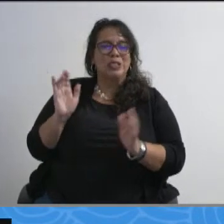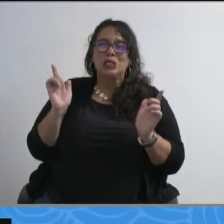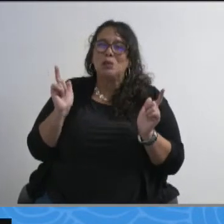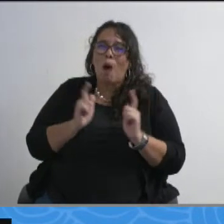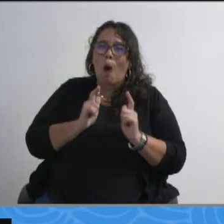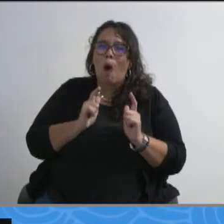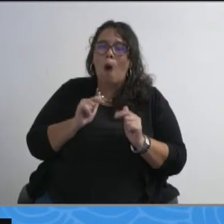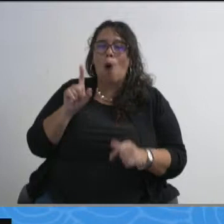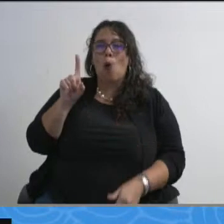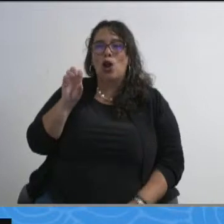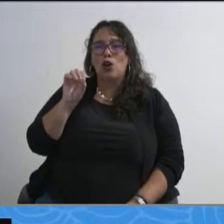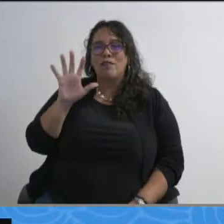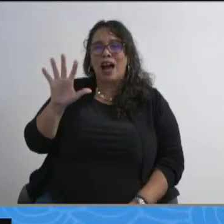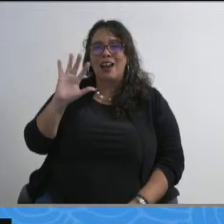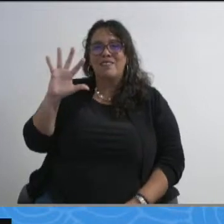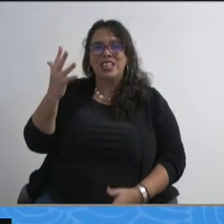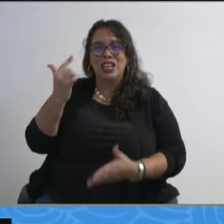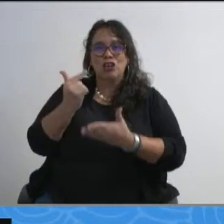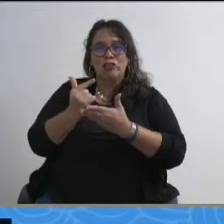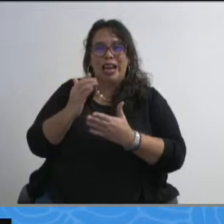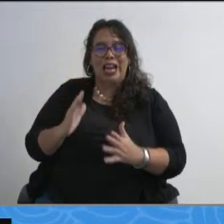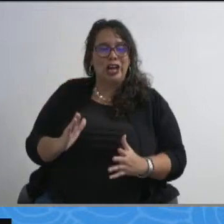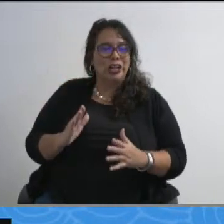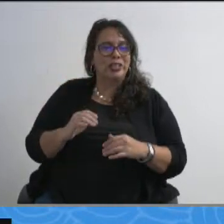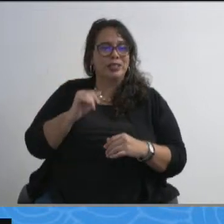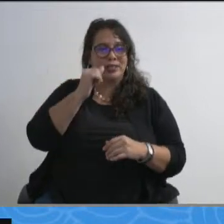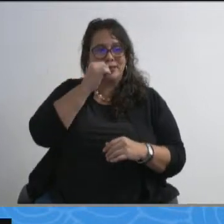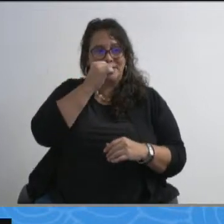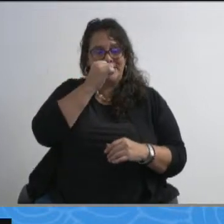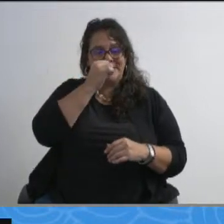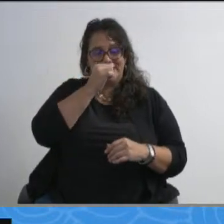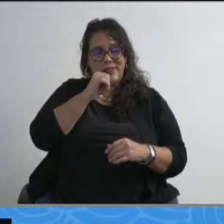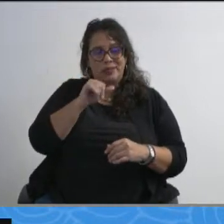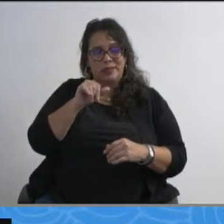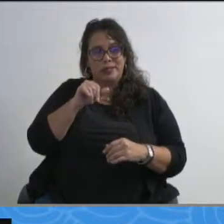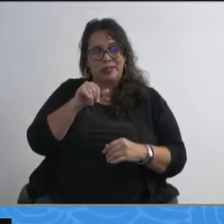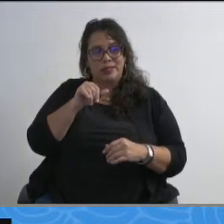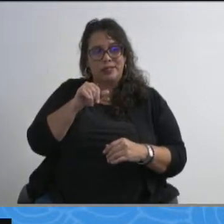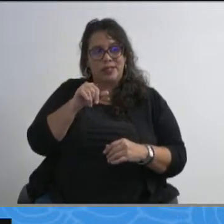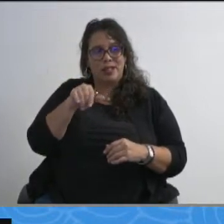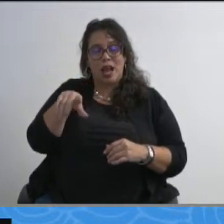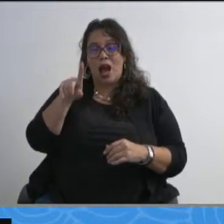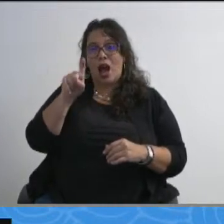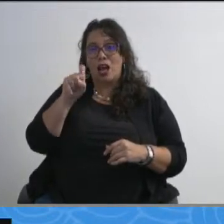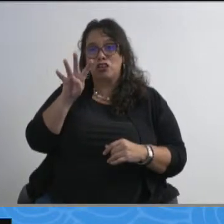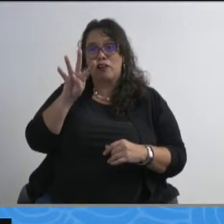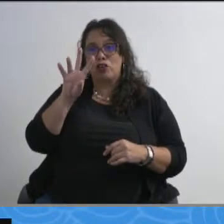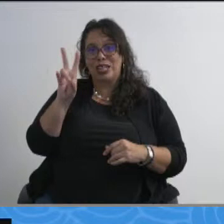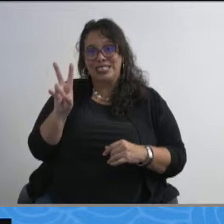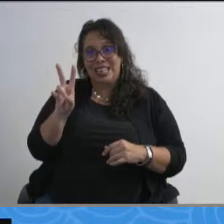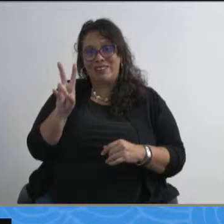But they had like, these numbers should be reversed. They had 147 students put it as their first choice,